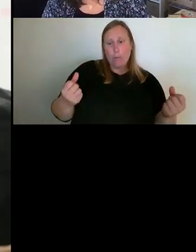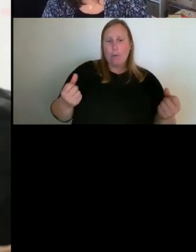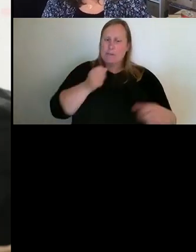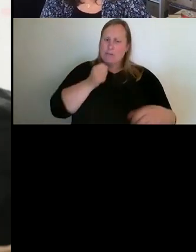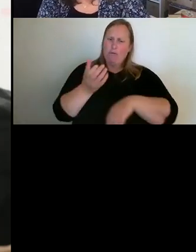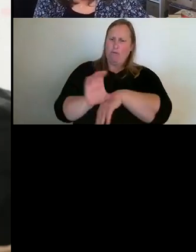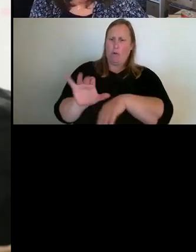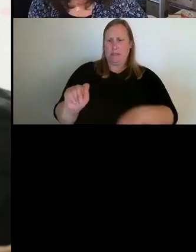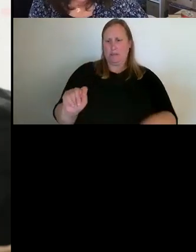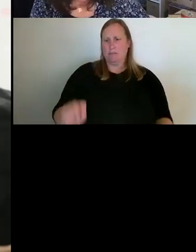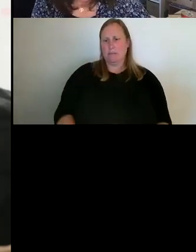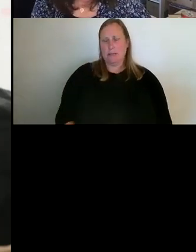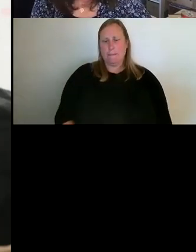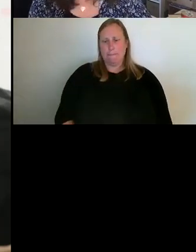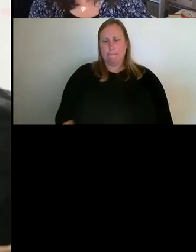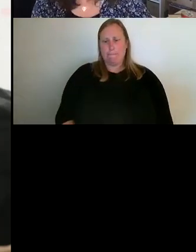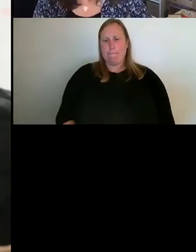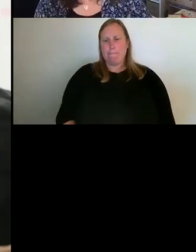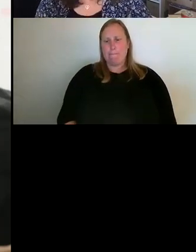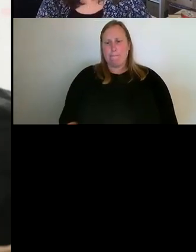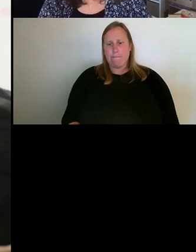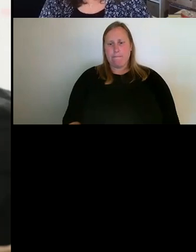I can't wait to go teach this to some other people